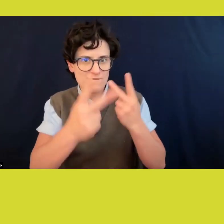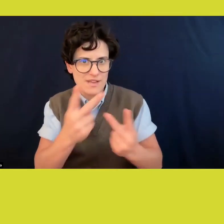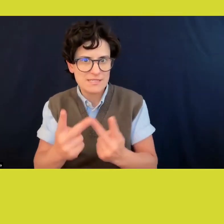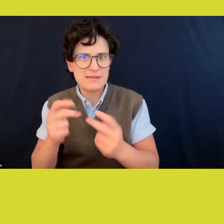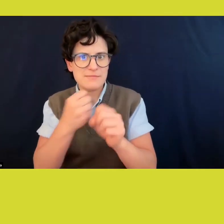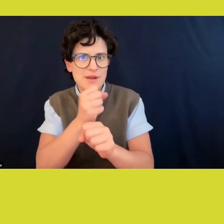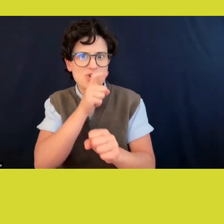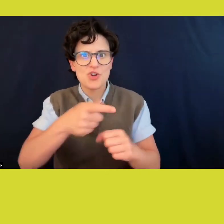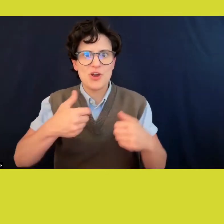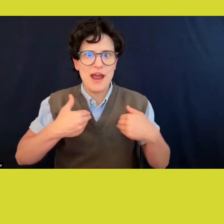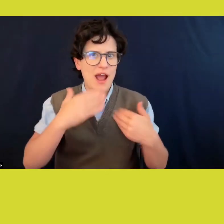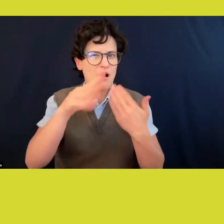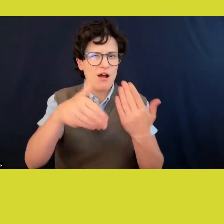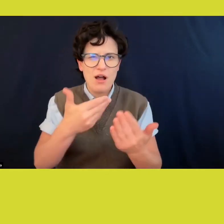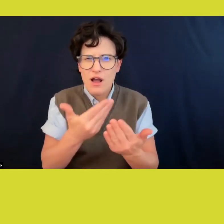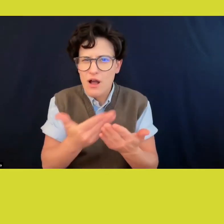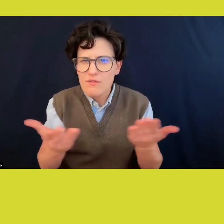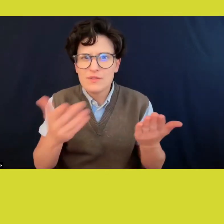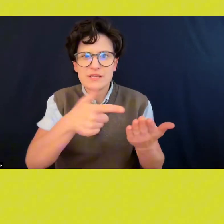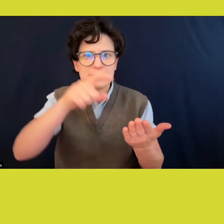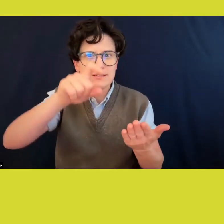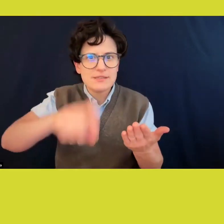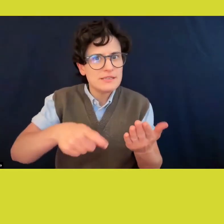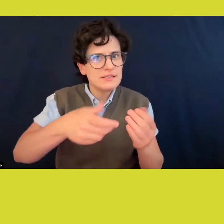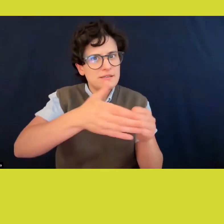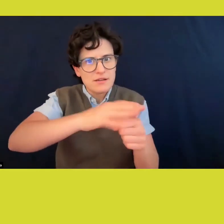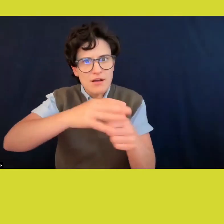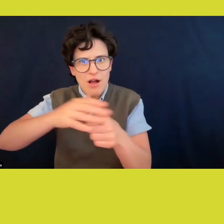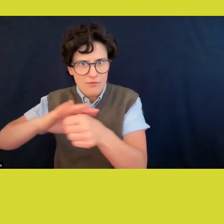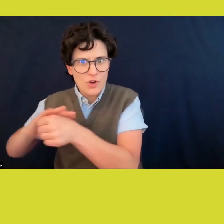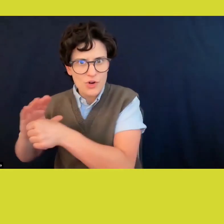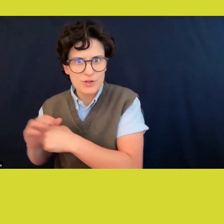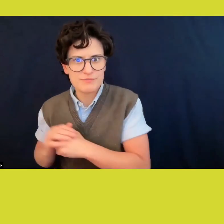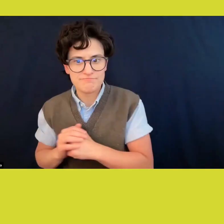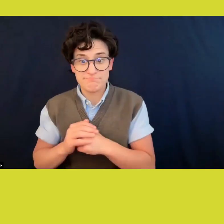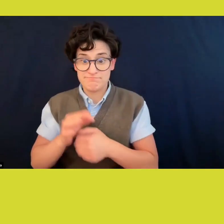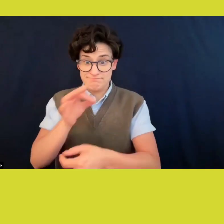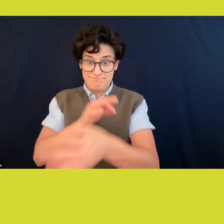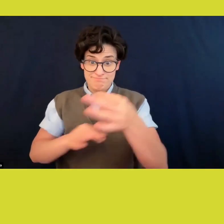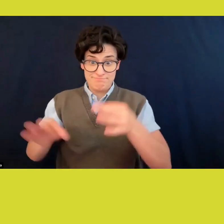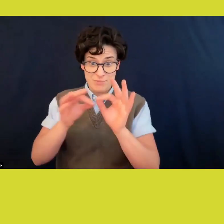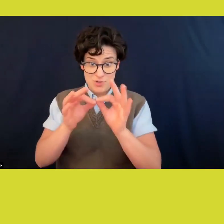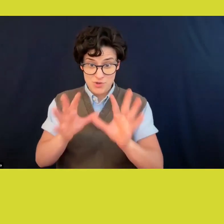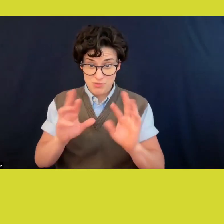is housing that's usually paid for by a voucher,